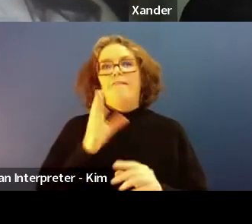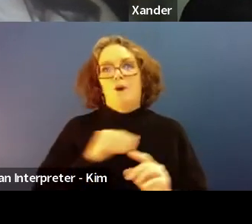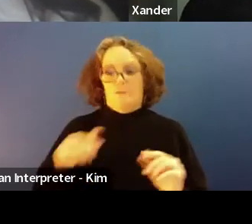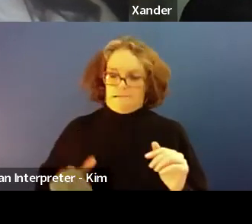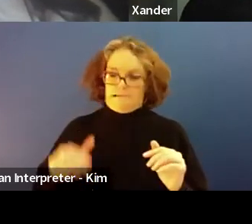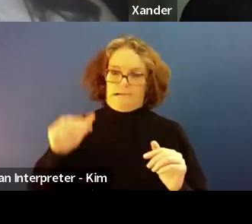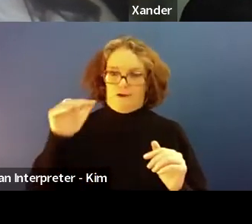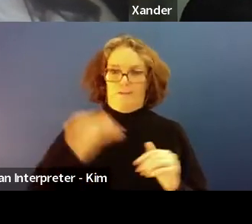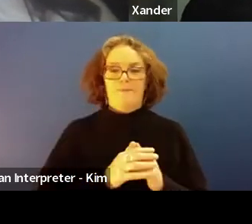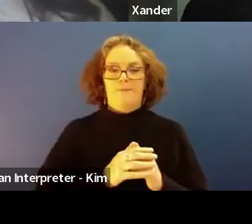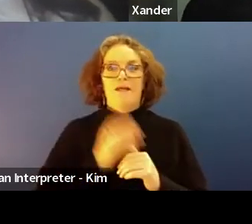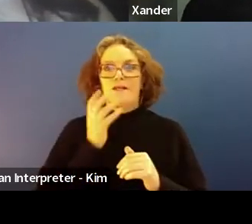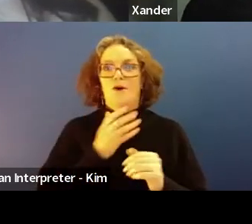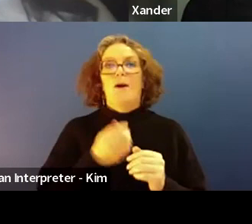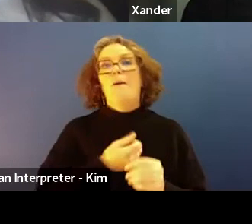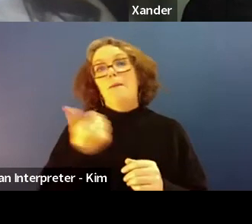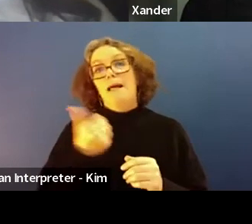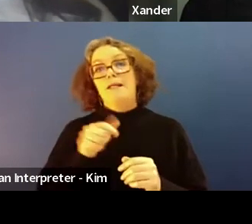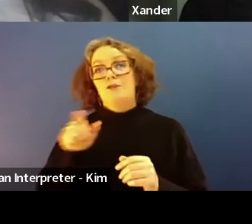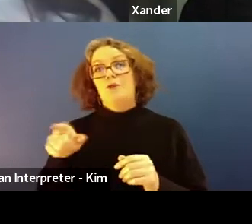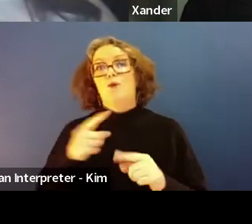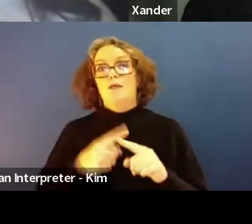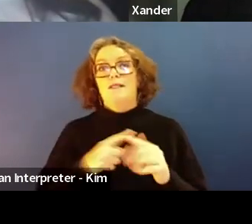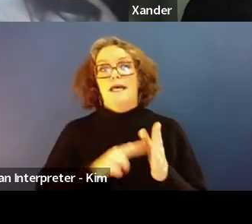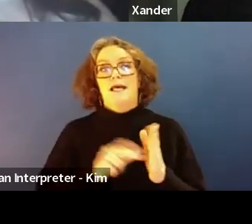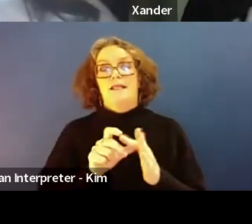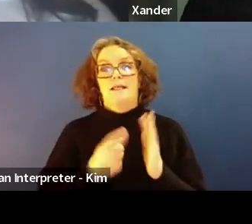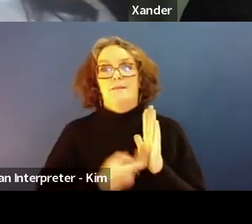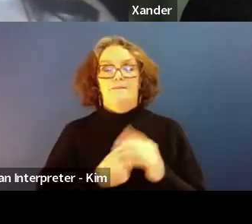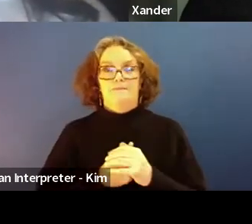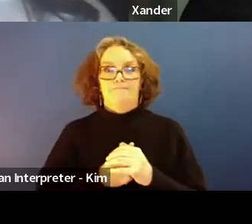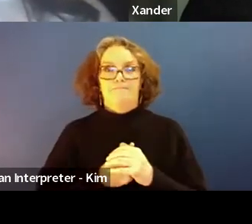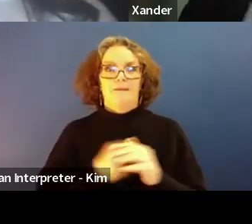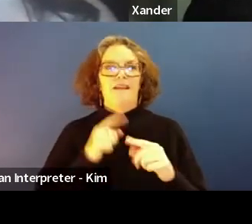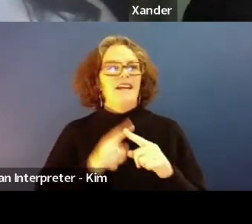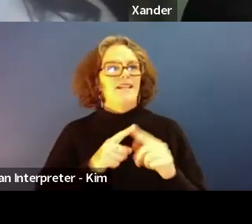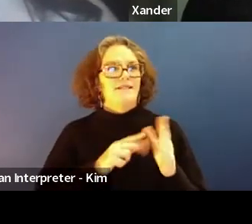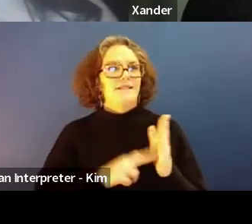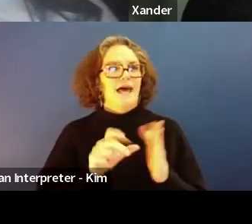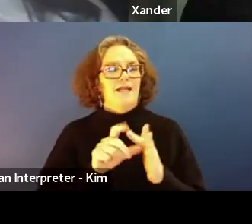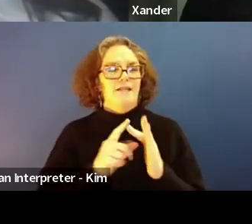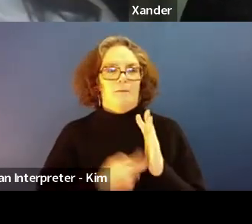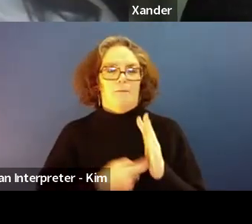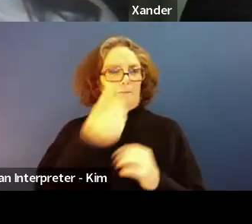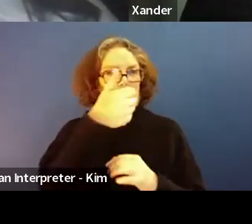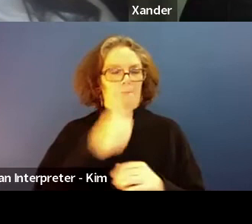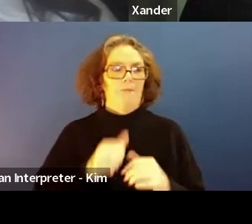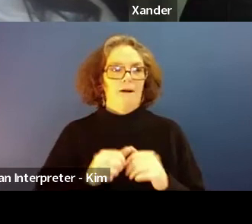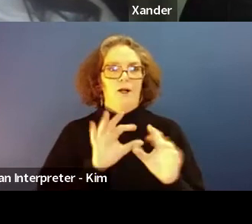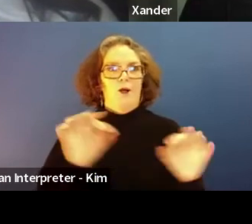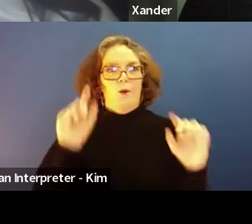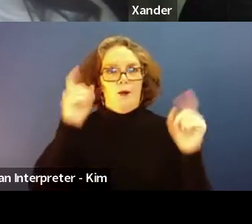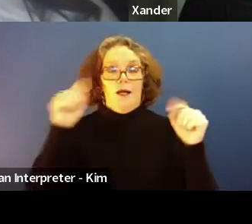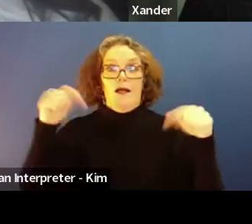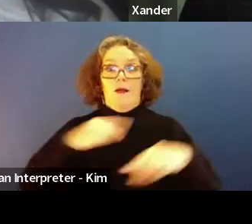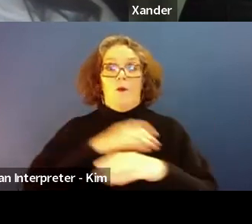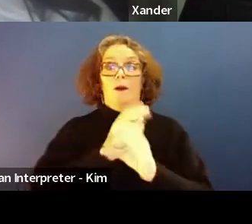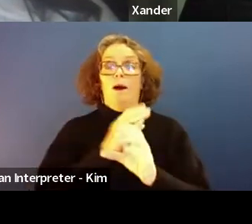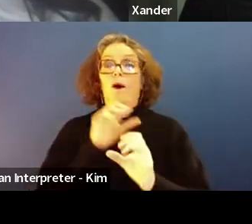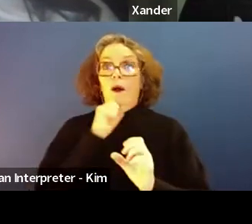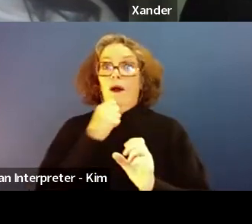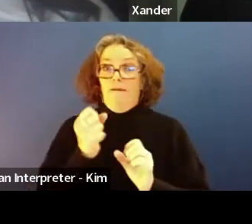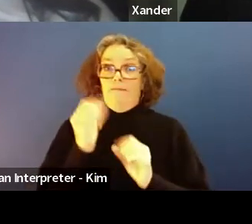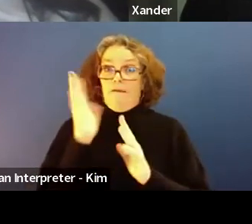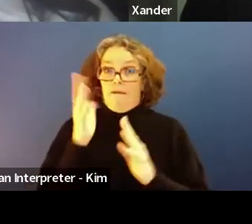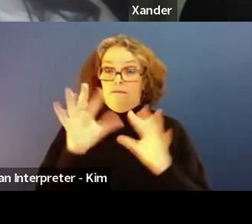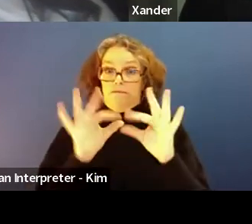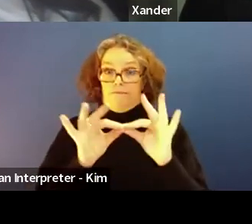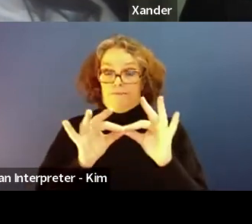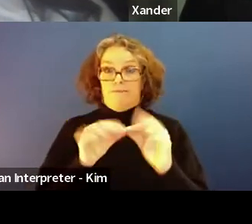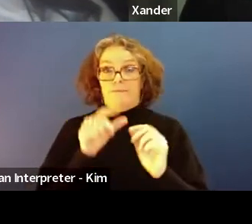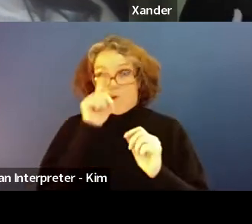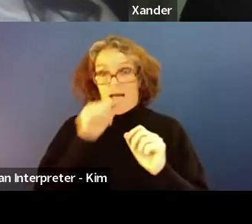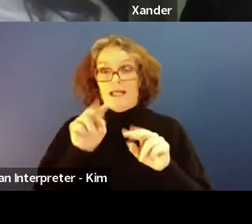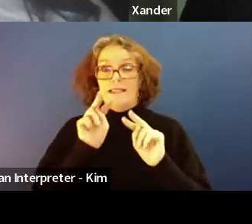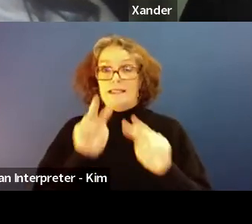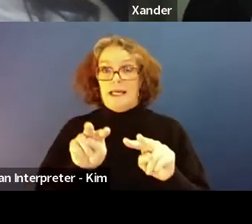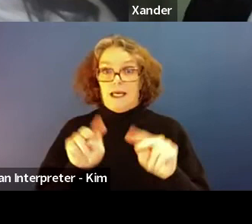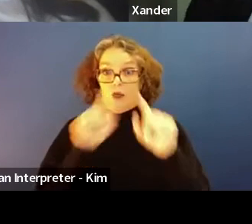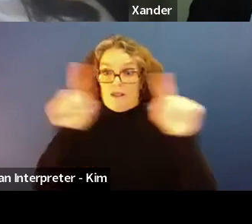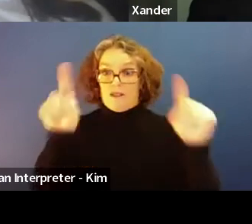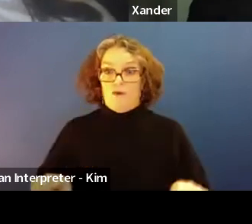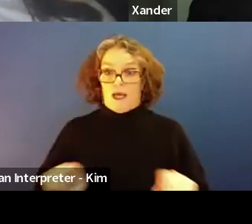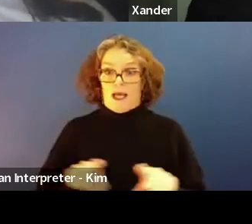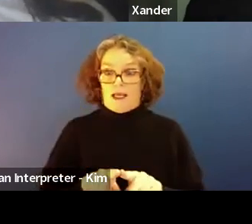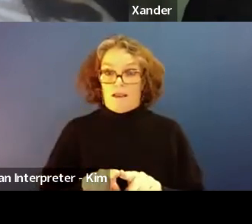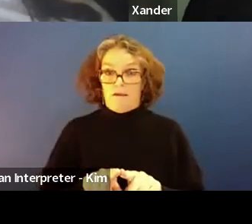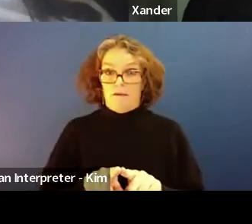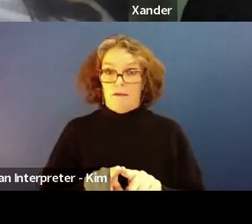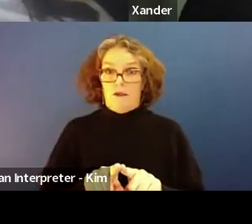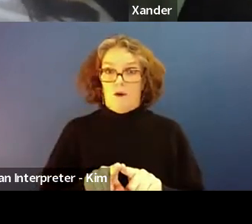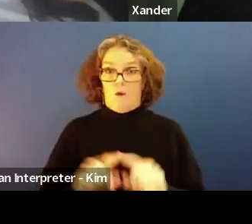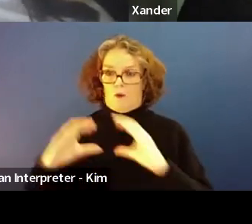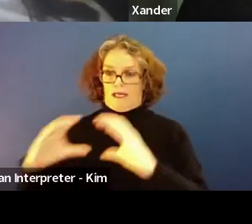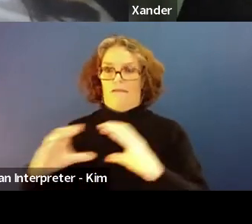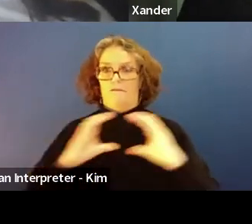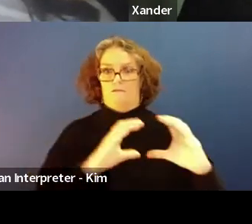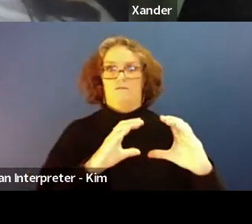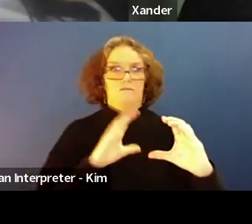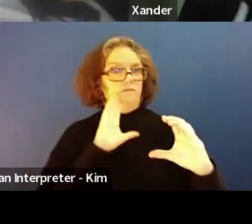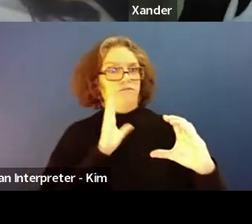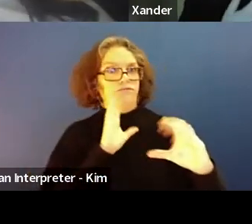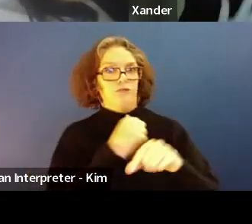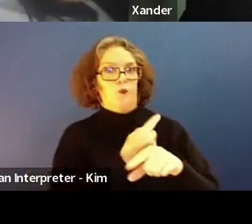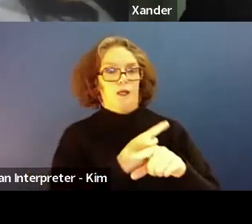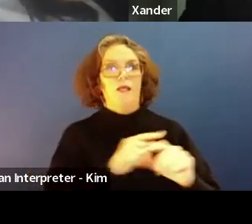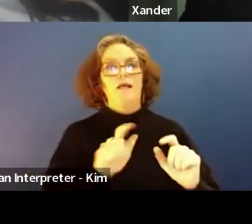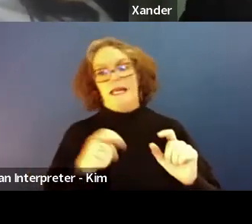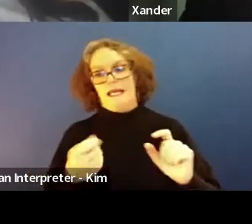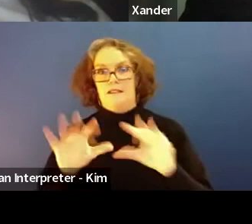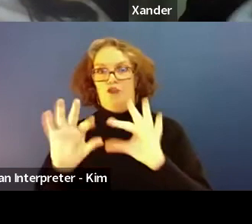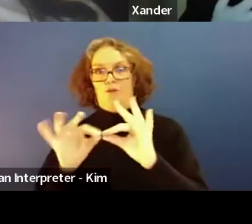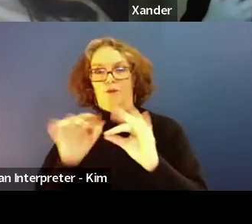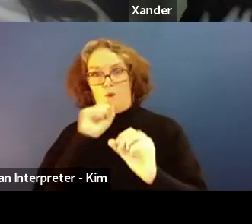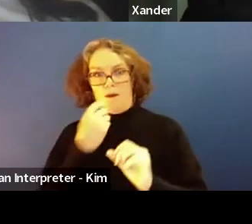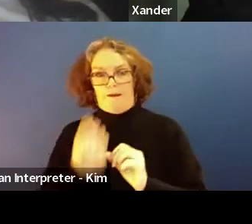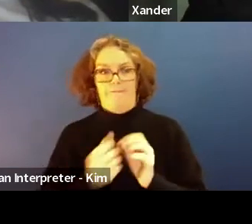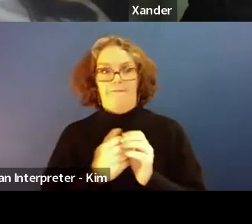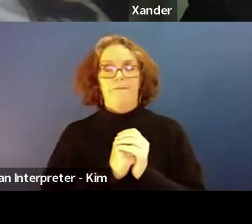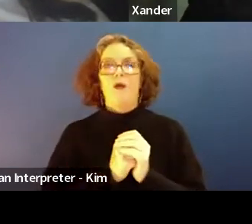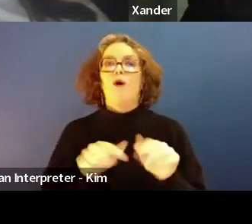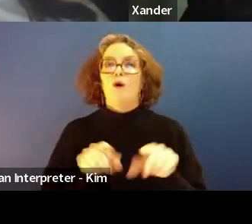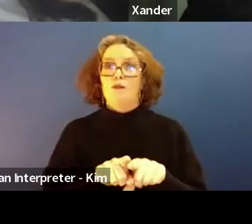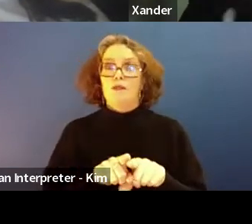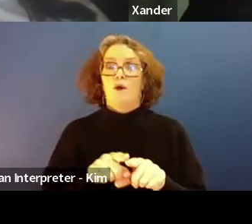So sorry Zander that key.